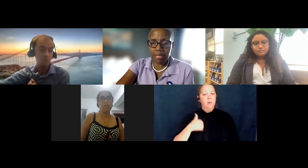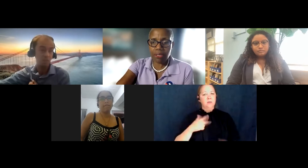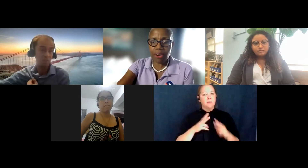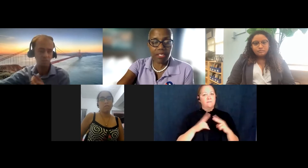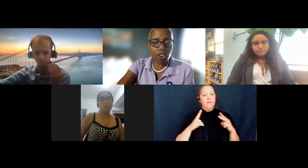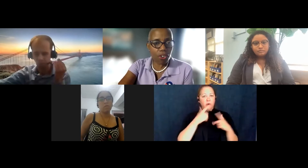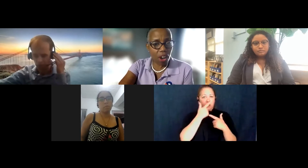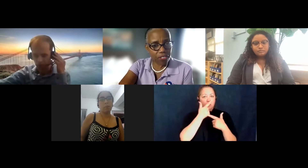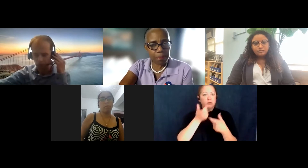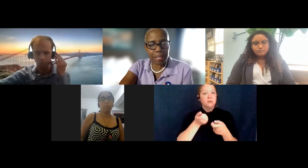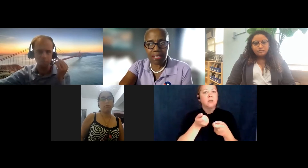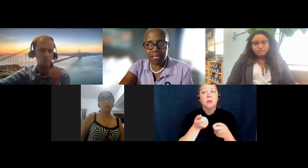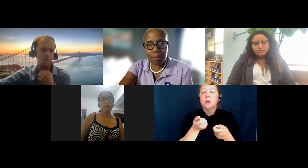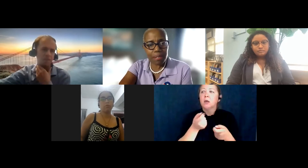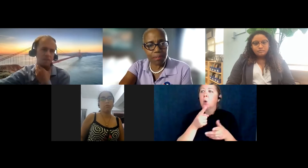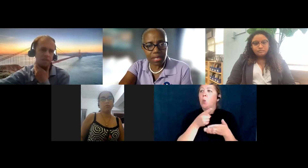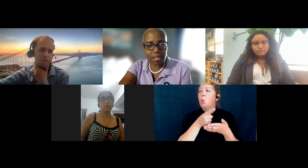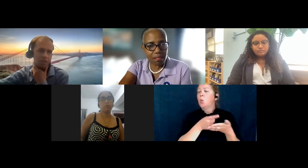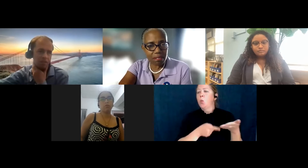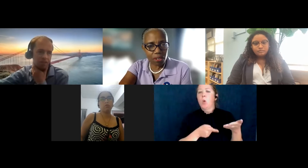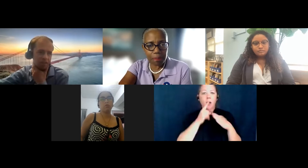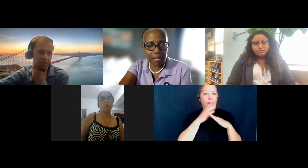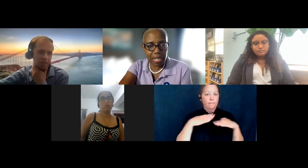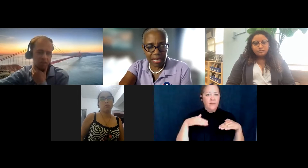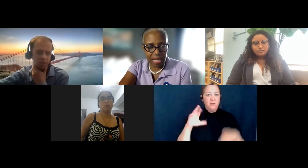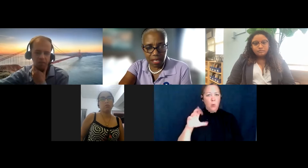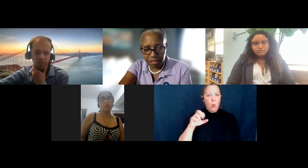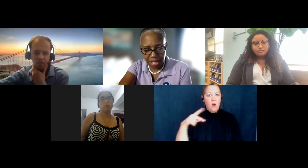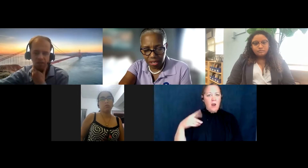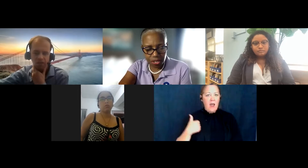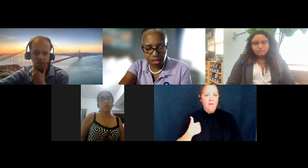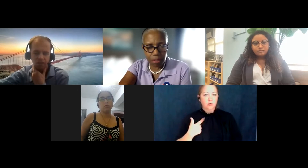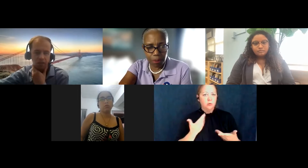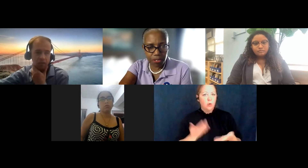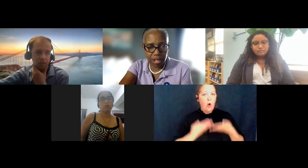Corps had to offer, but no one really told me about anything other than the two year program.